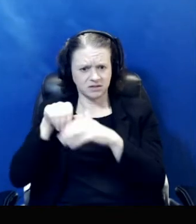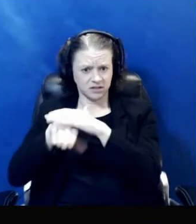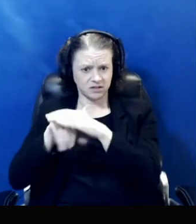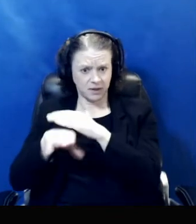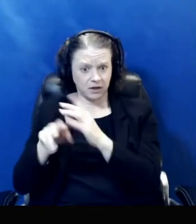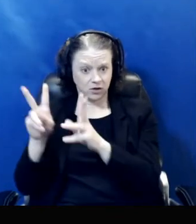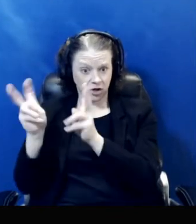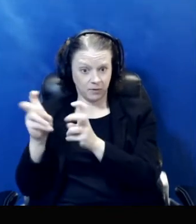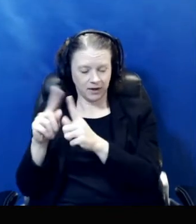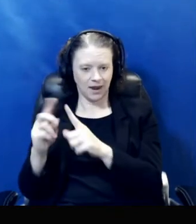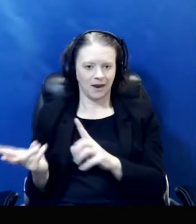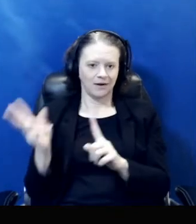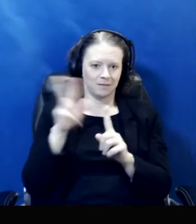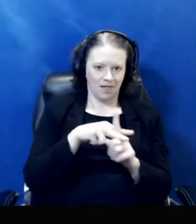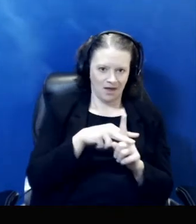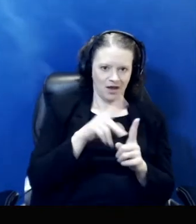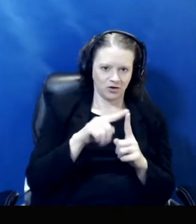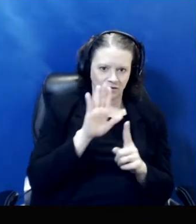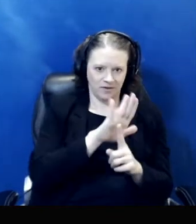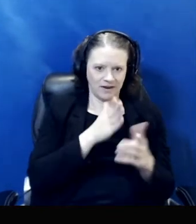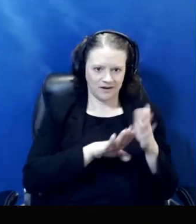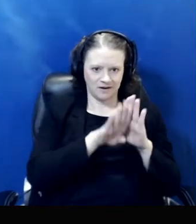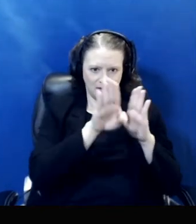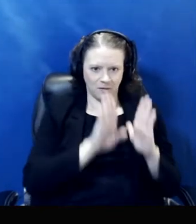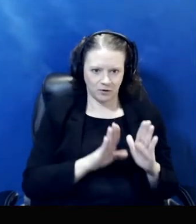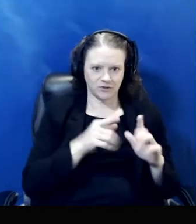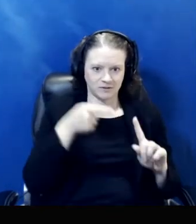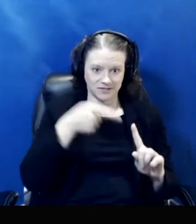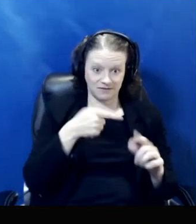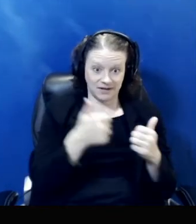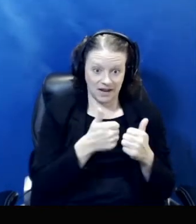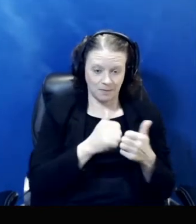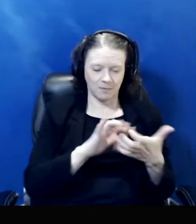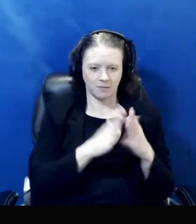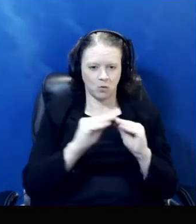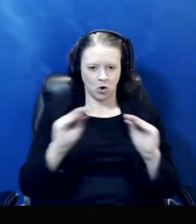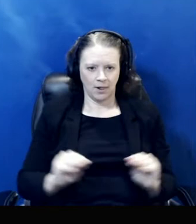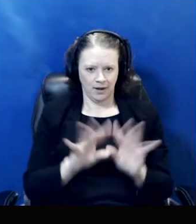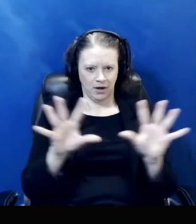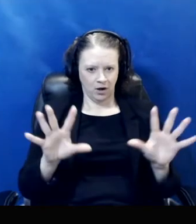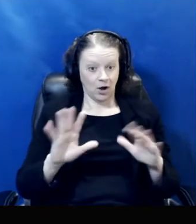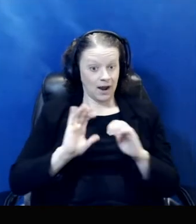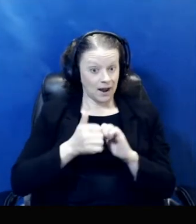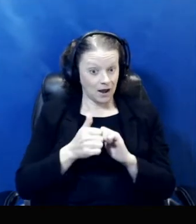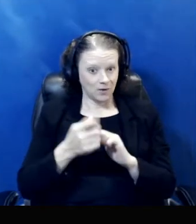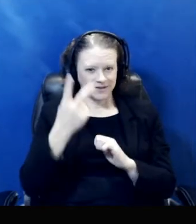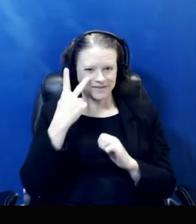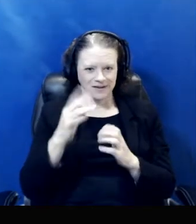it to that developers specific game, becomes a lot easier by seeing the contents as they relate to a real